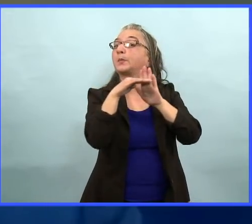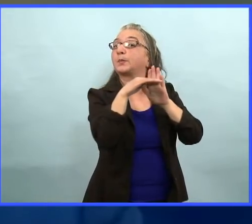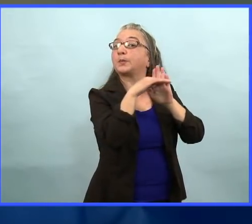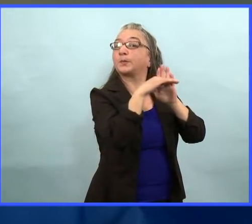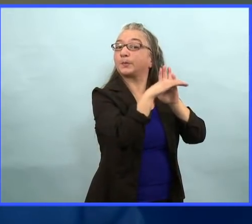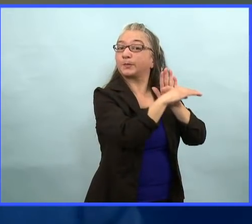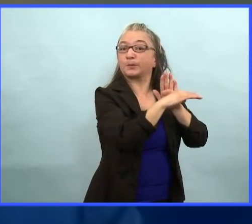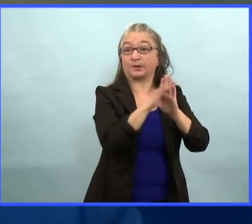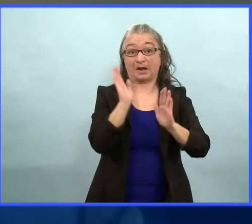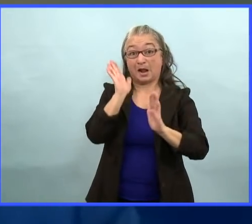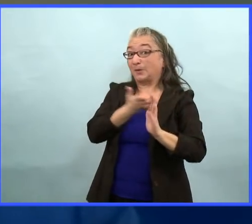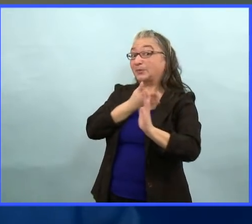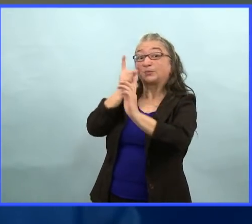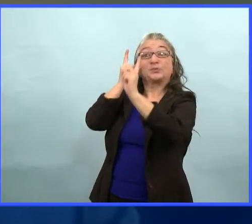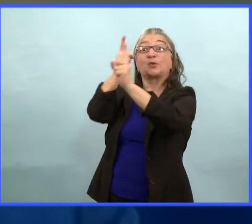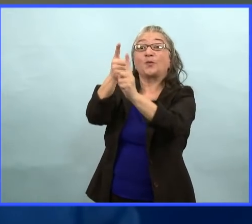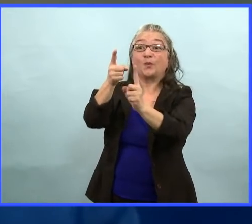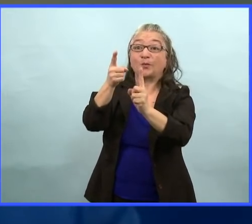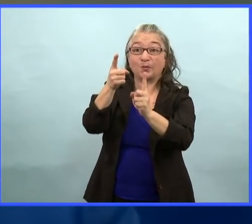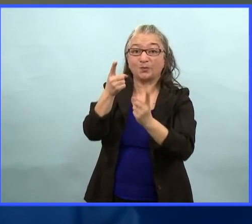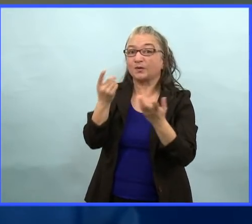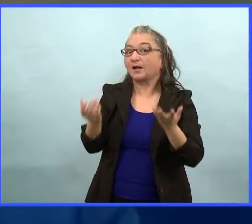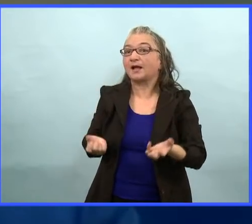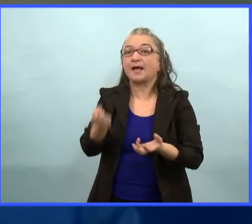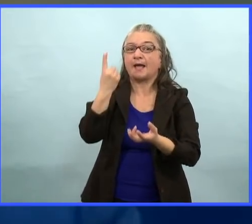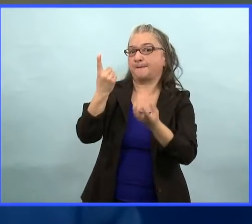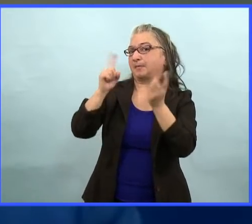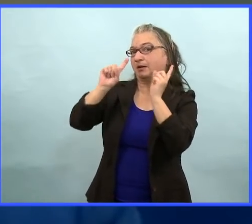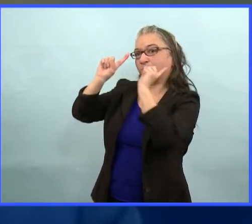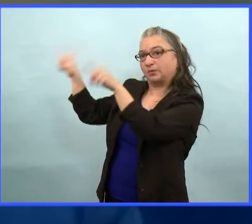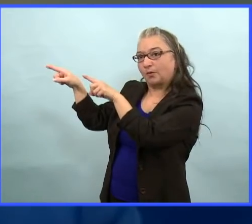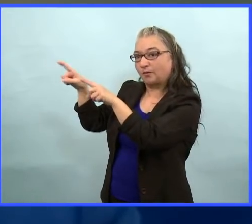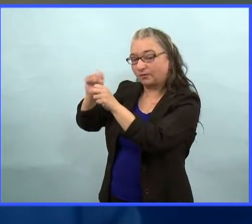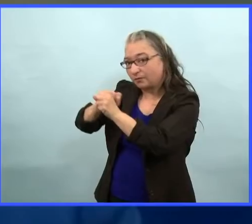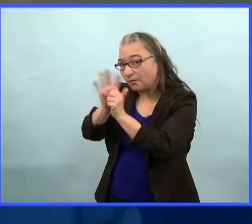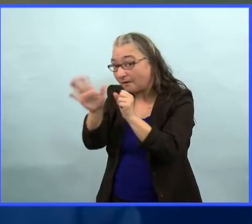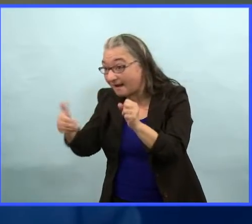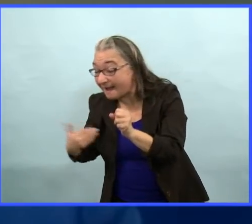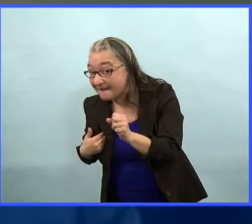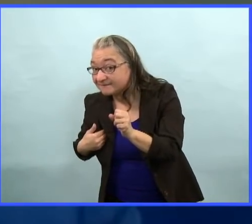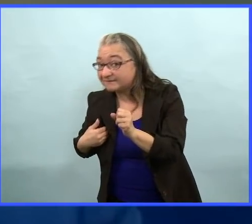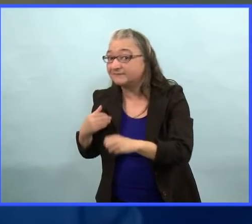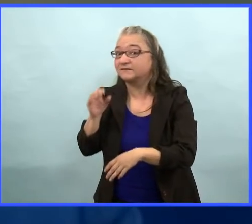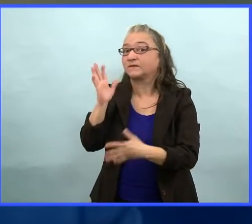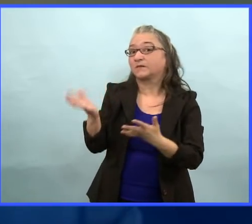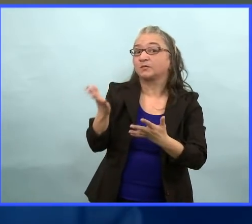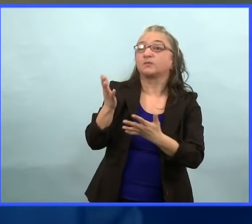hospital due to covet and those who have the virus they're in hospital for other reasons